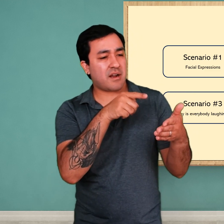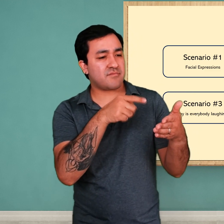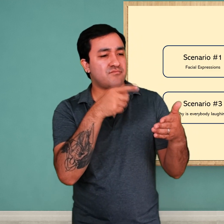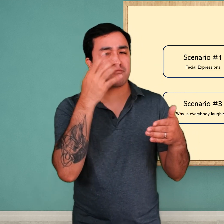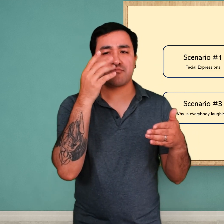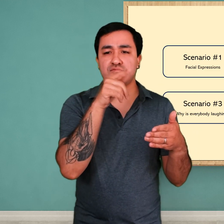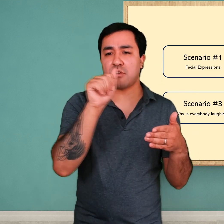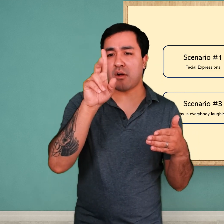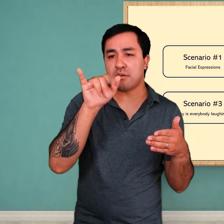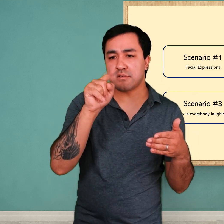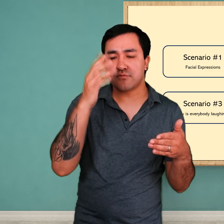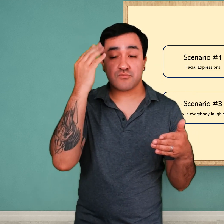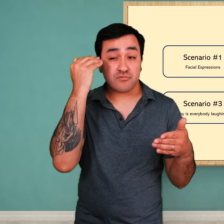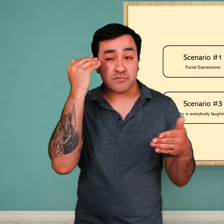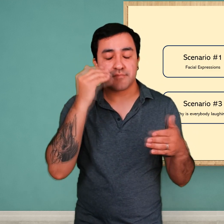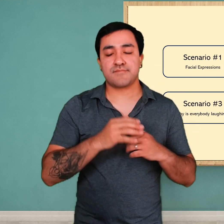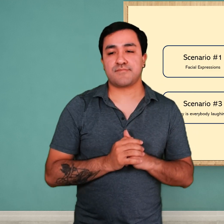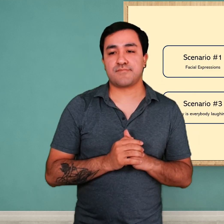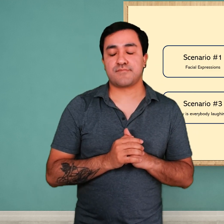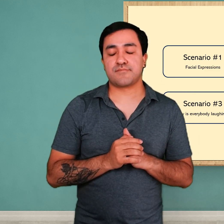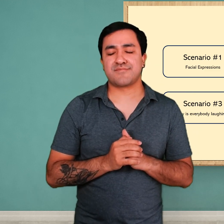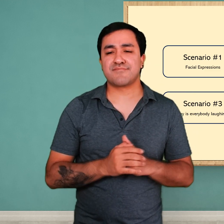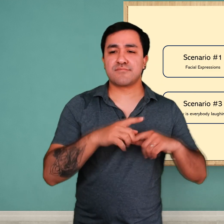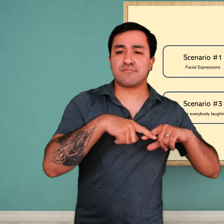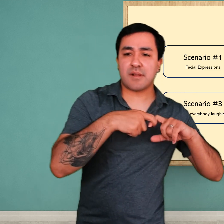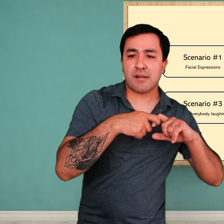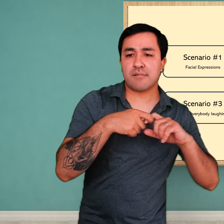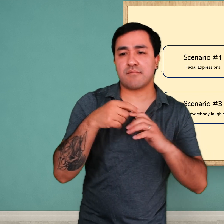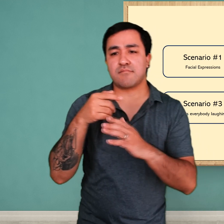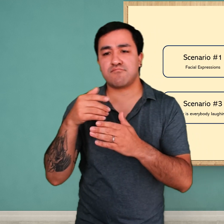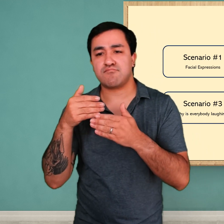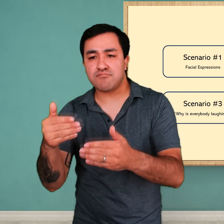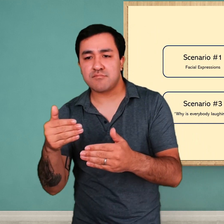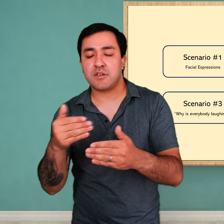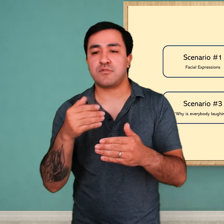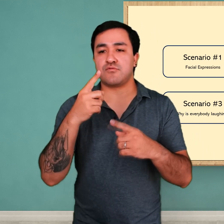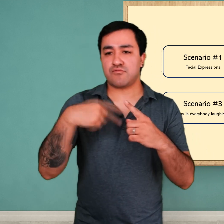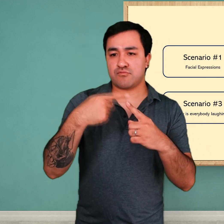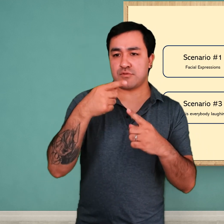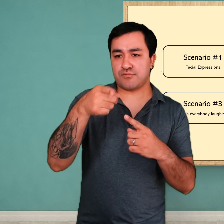are audist. Play and pause when needed before I discuss them.